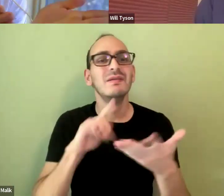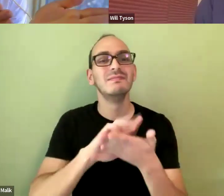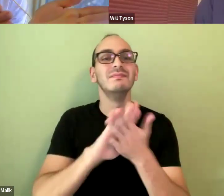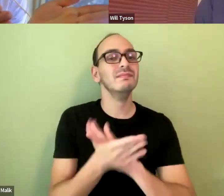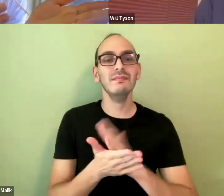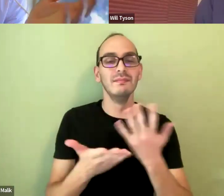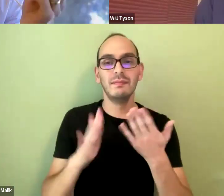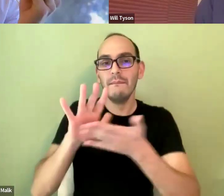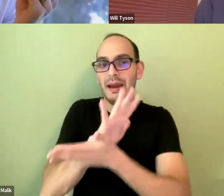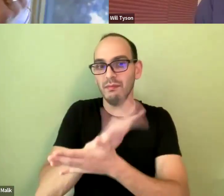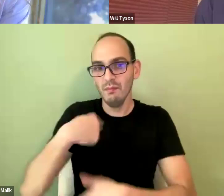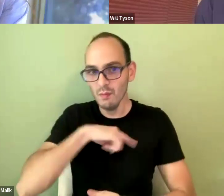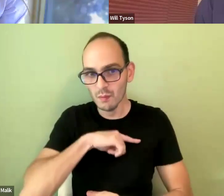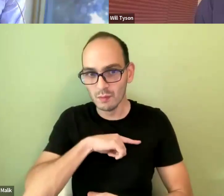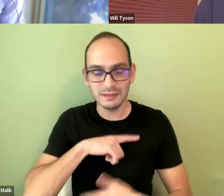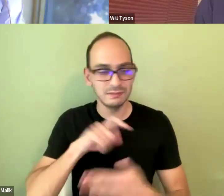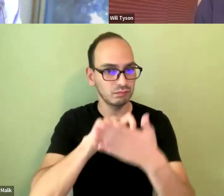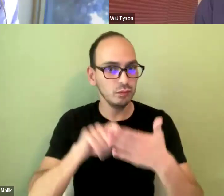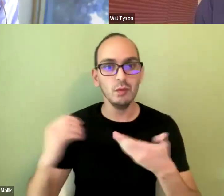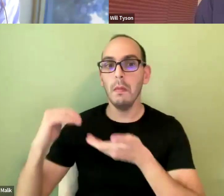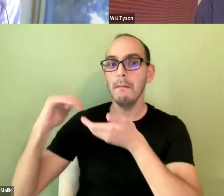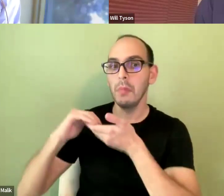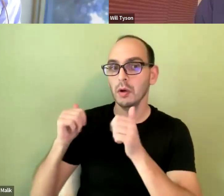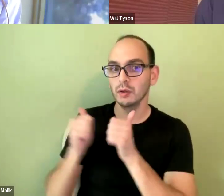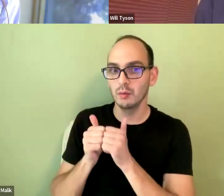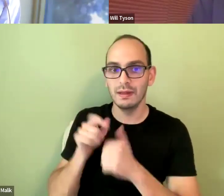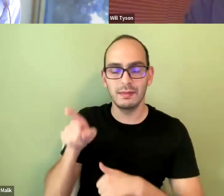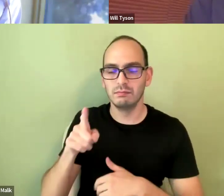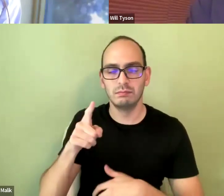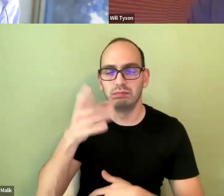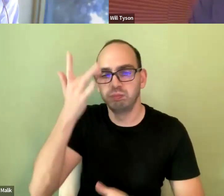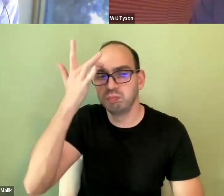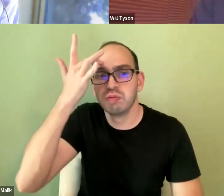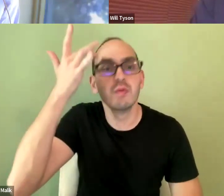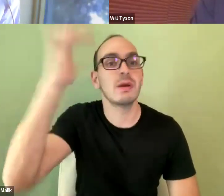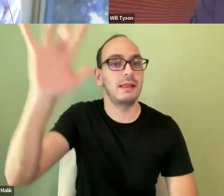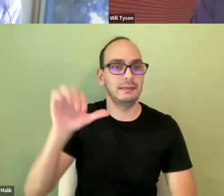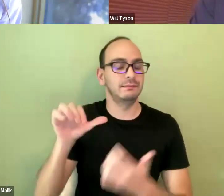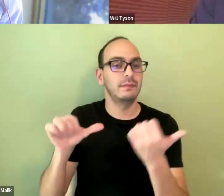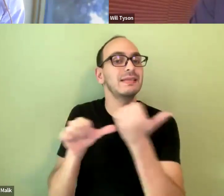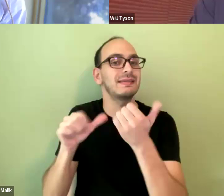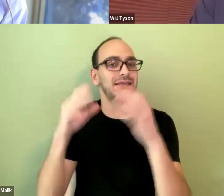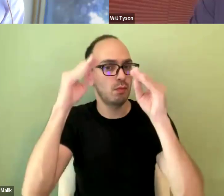paper that we ended up writing. We partnered with a brilliant assistant professor at the University of Georgia.